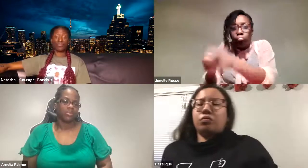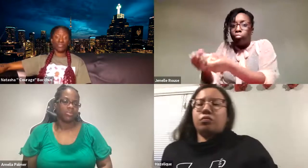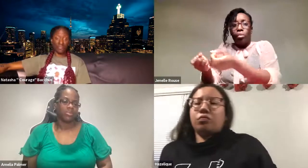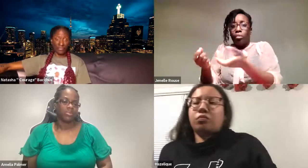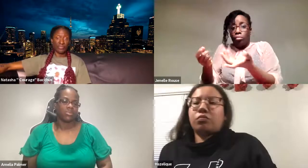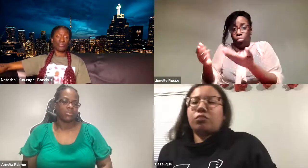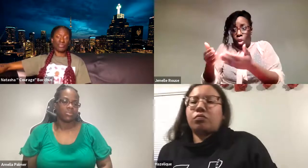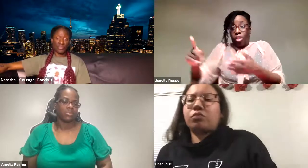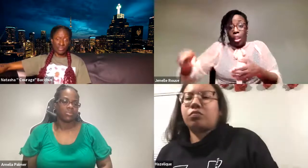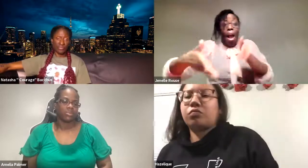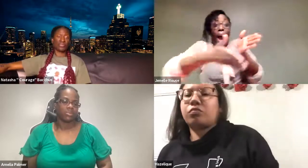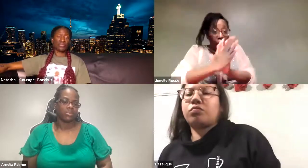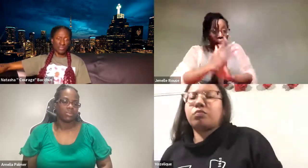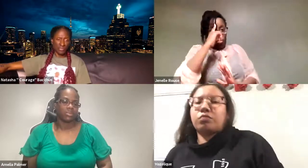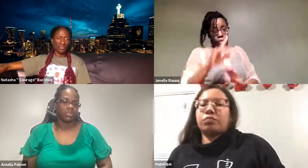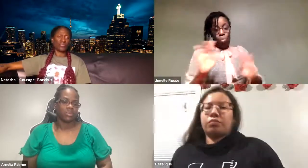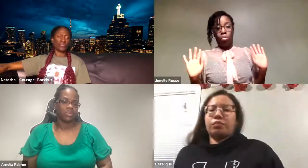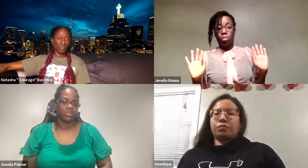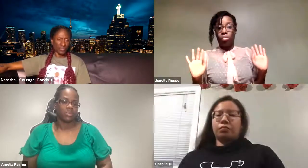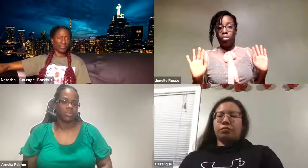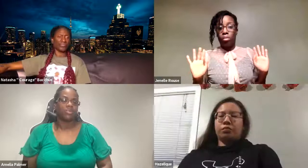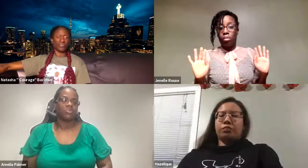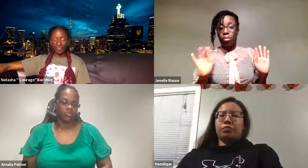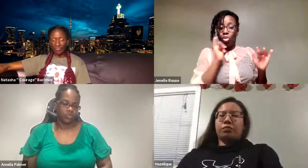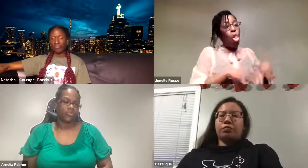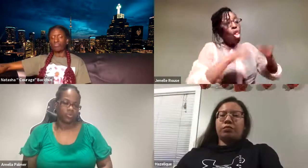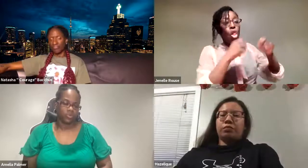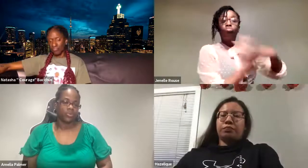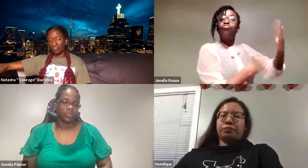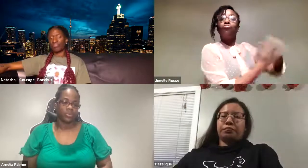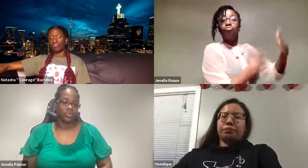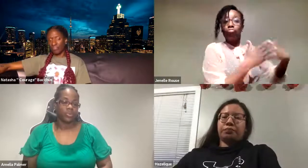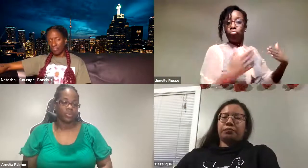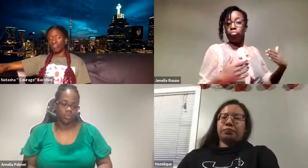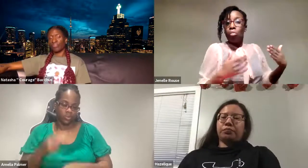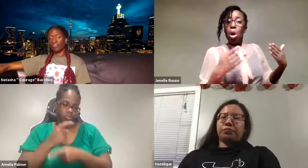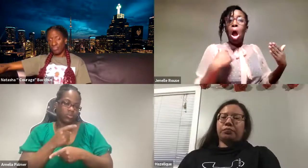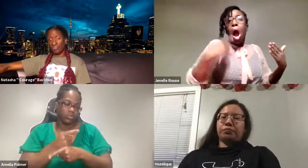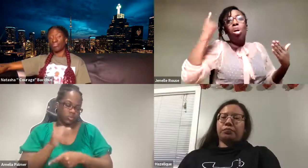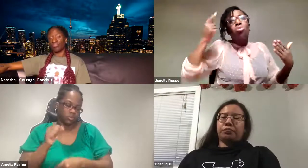are from that culture. support them and and ask for them. don't start doing things on your own